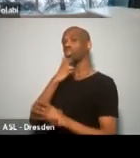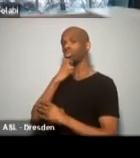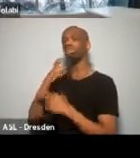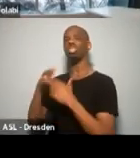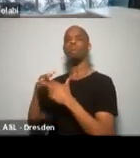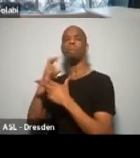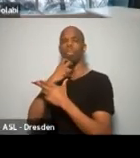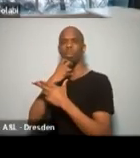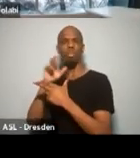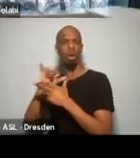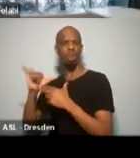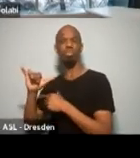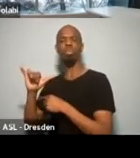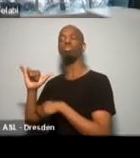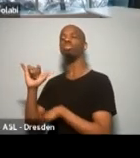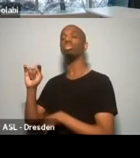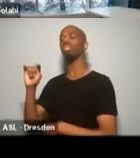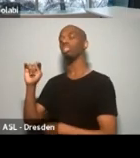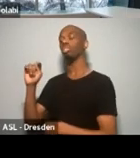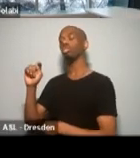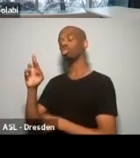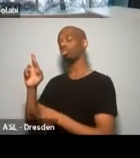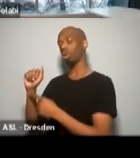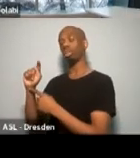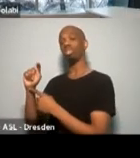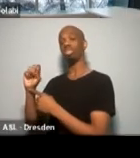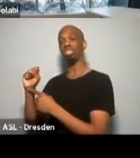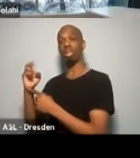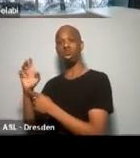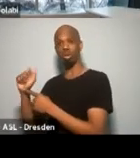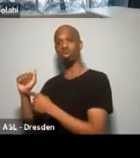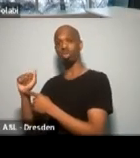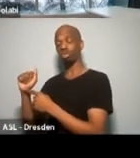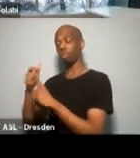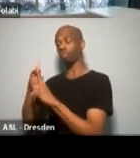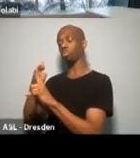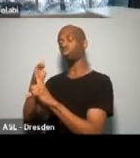These are the traditional lands of the Anihsinapek,